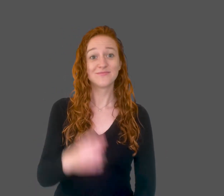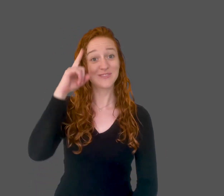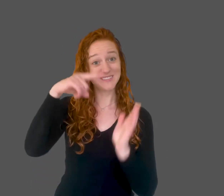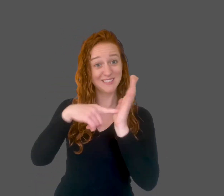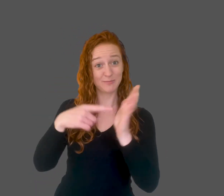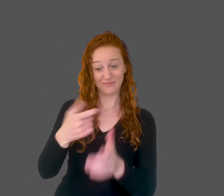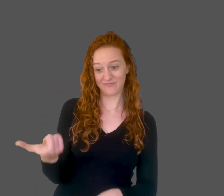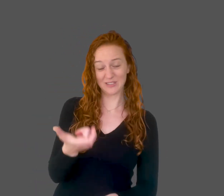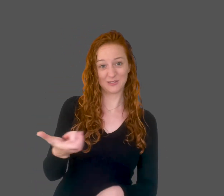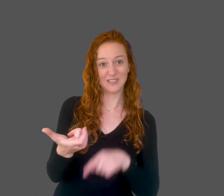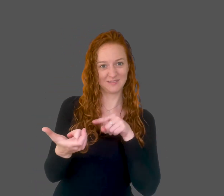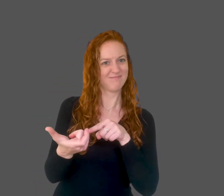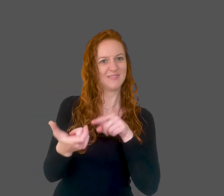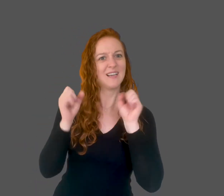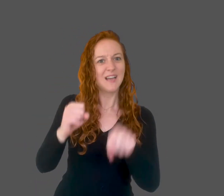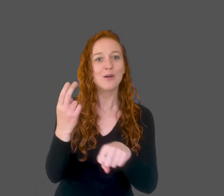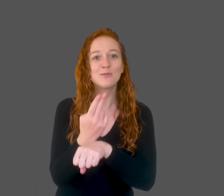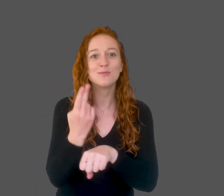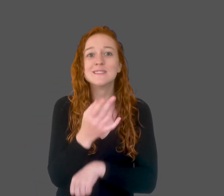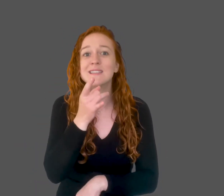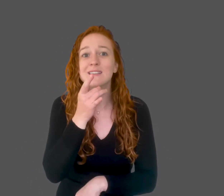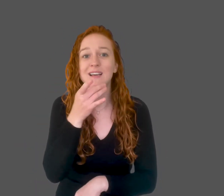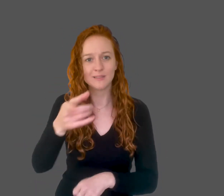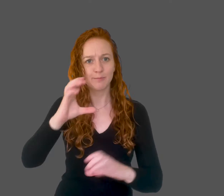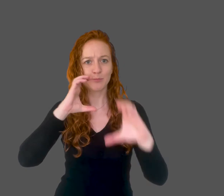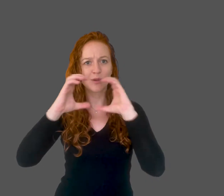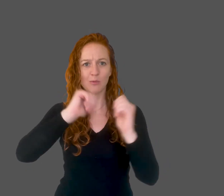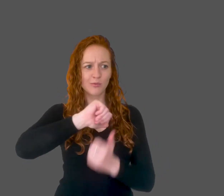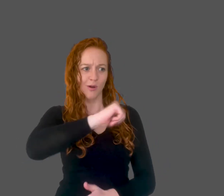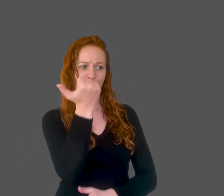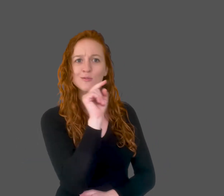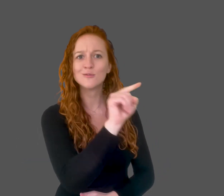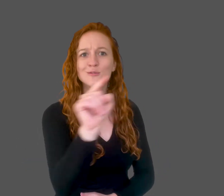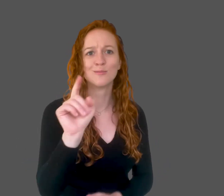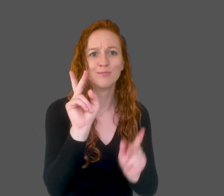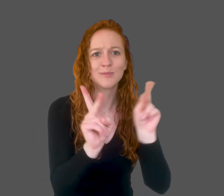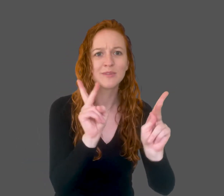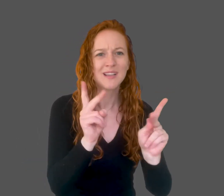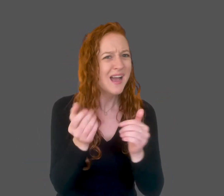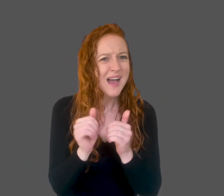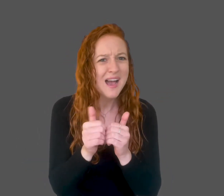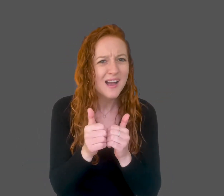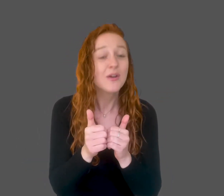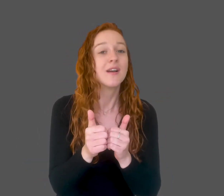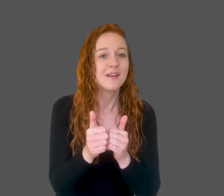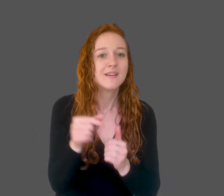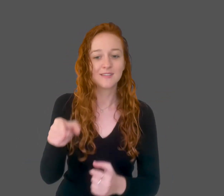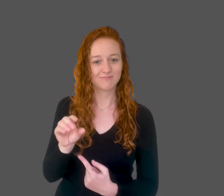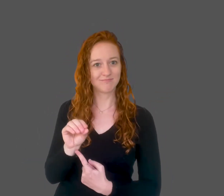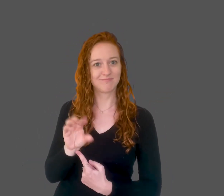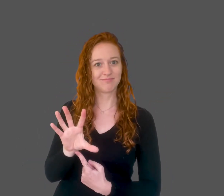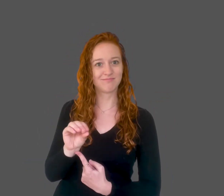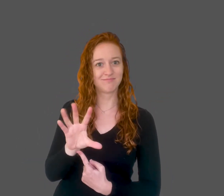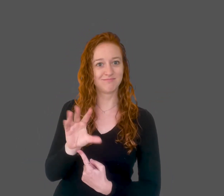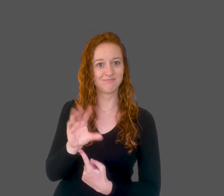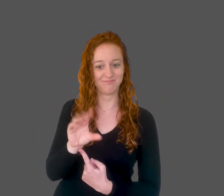Let’s use a flashlight as an example. You can use light to communicate with other people by turning it on and off